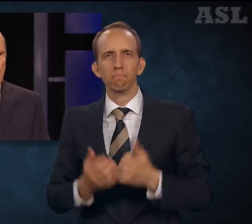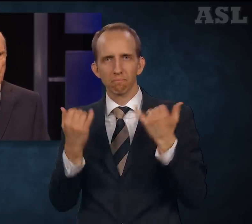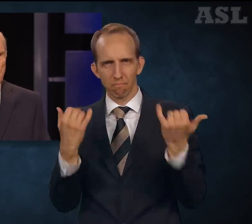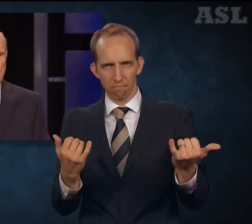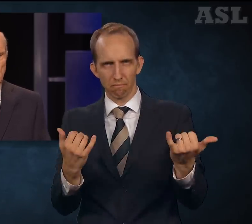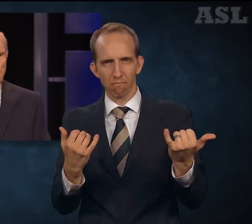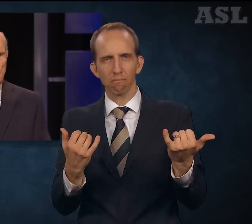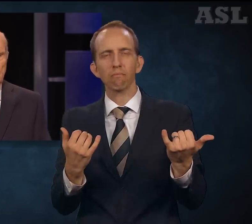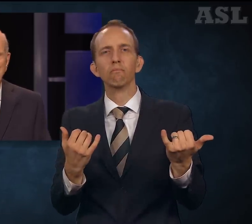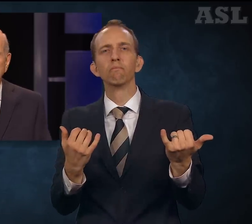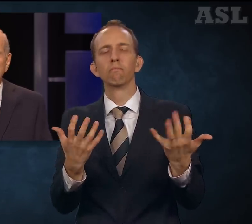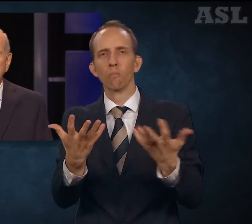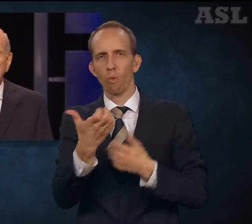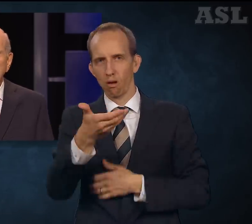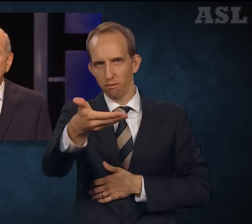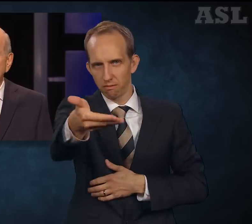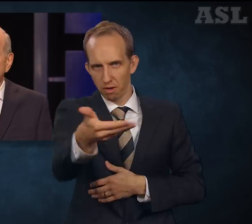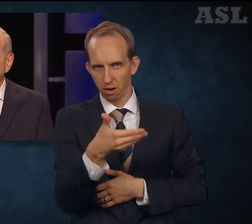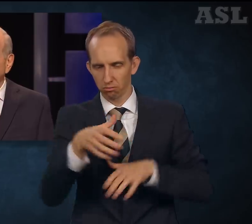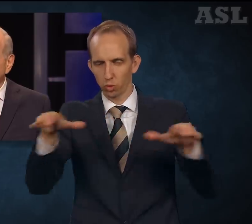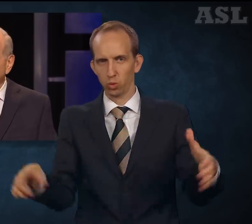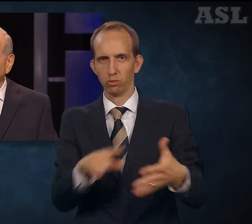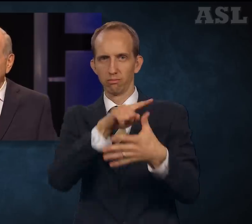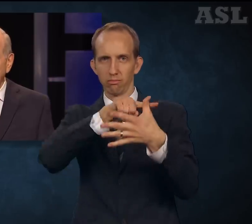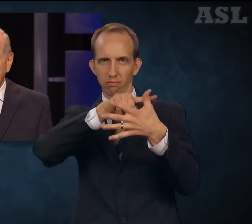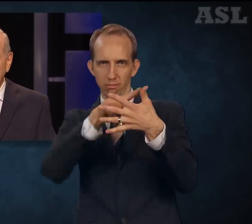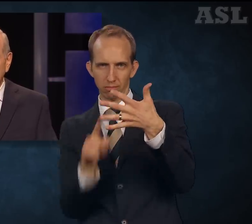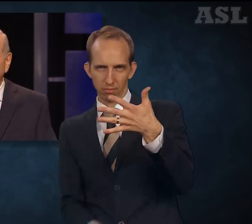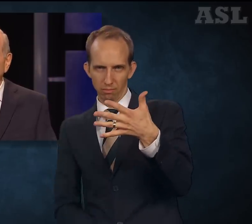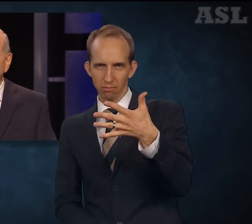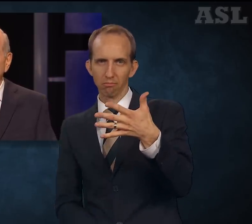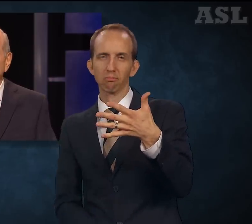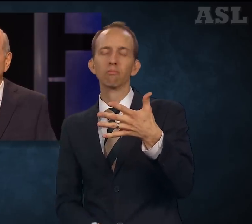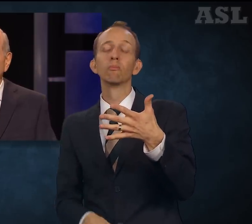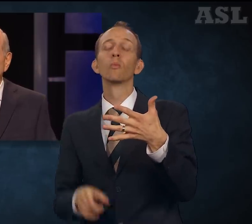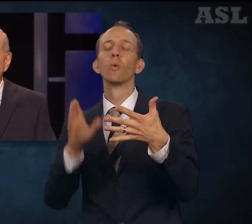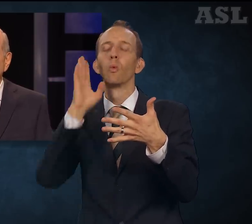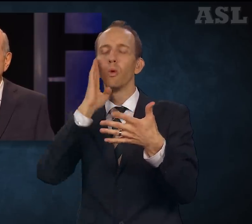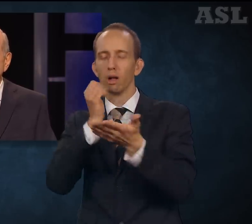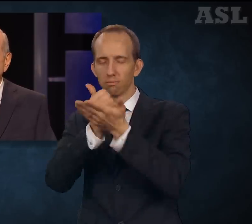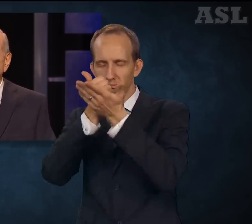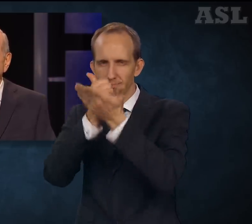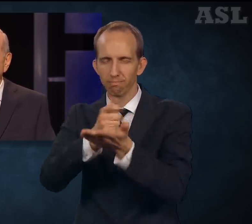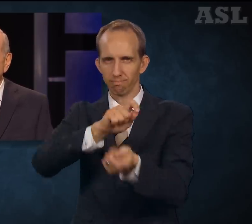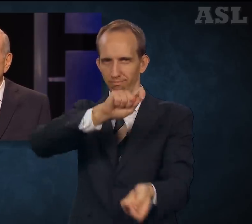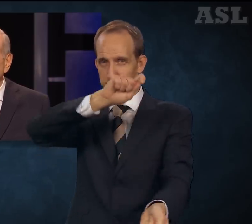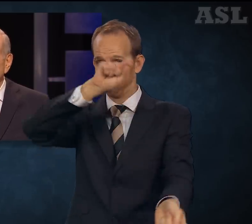AND NOW, I INVITE YOU TO